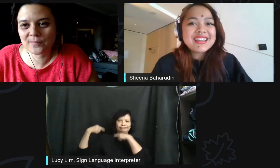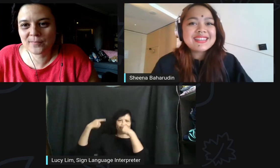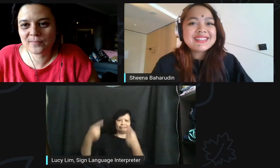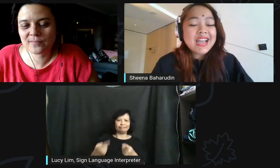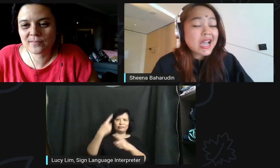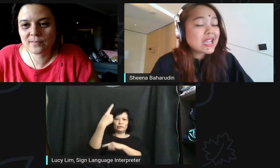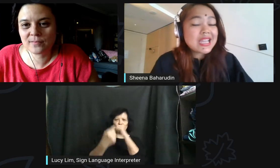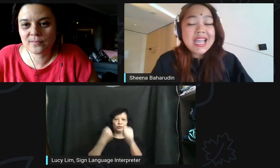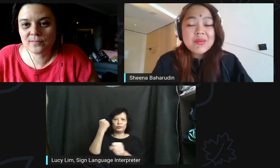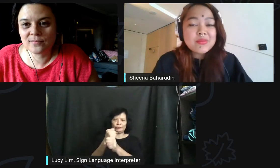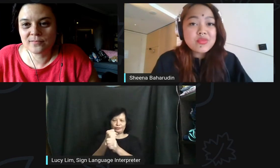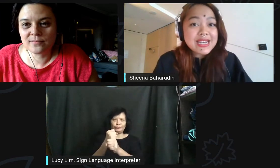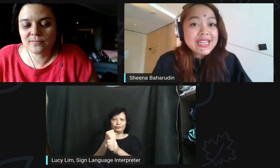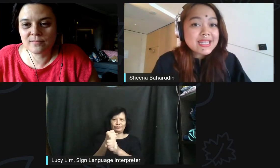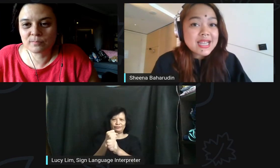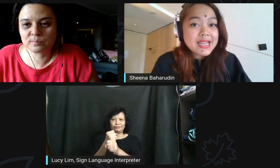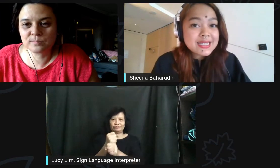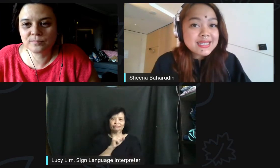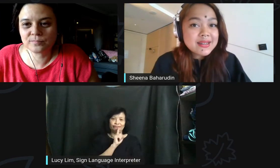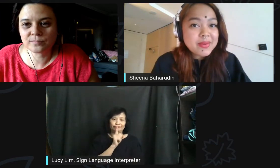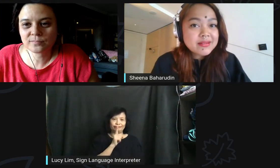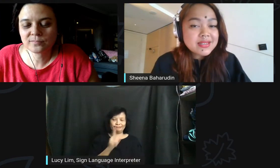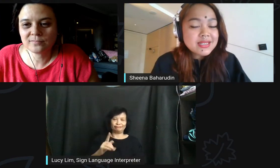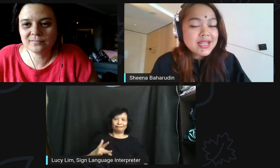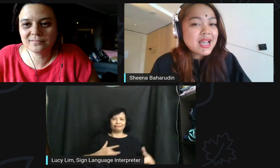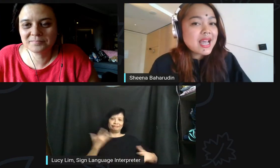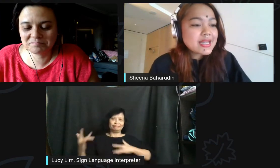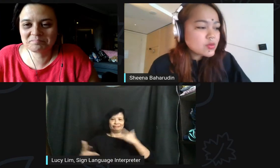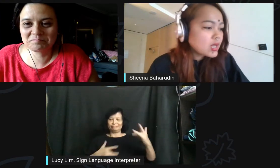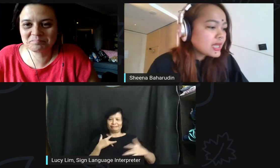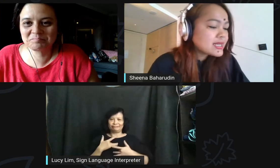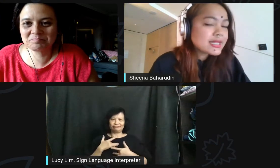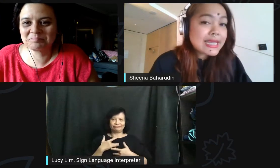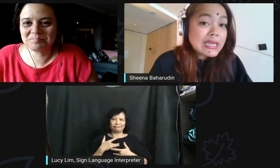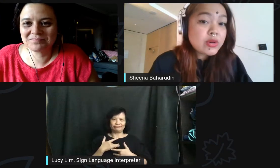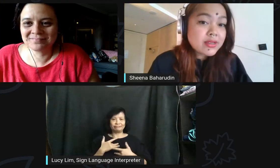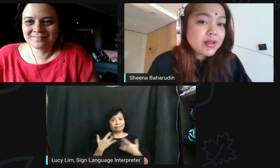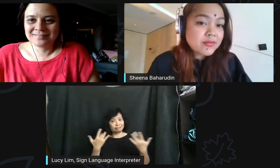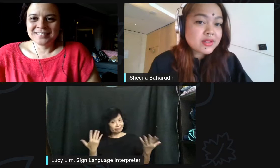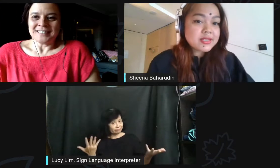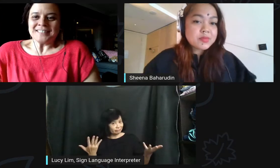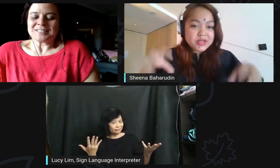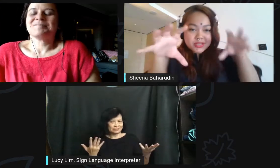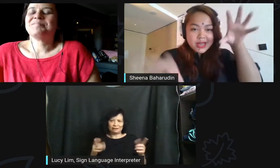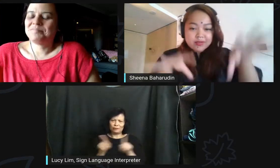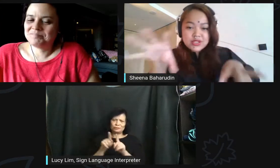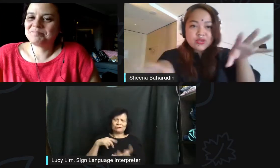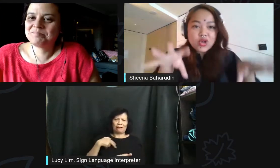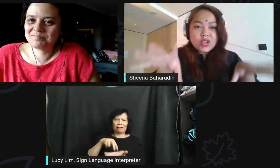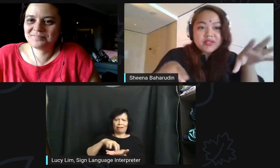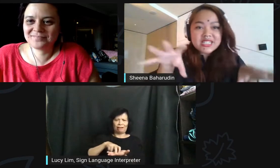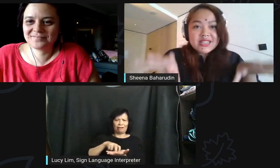And I am really excited about this as well as equally nervous because I have to do all of these